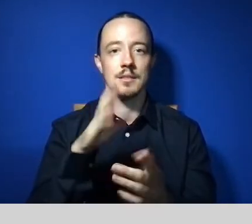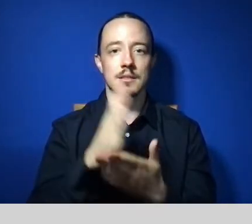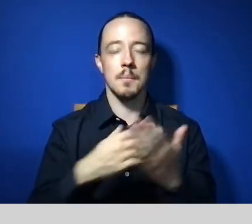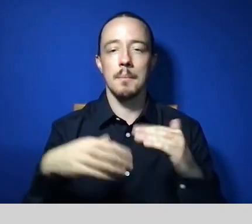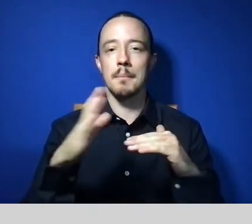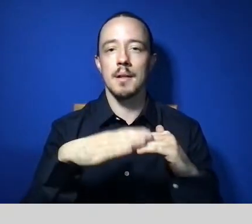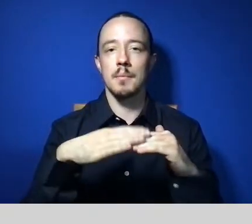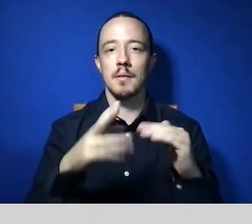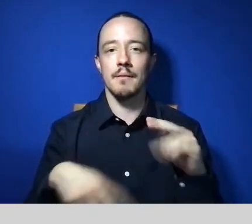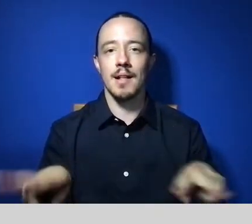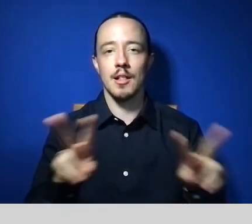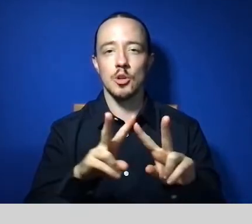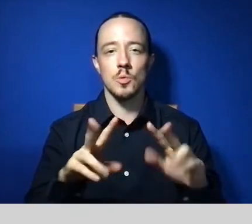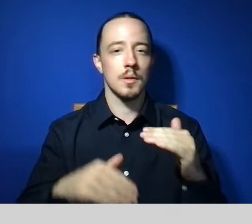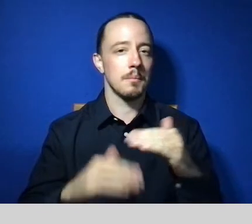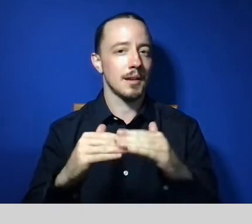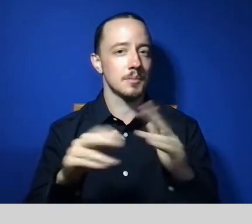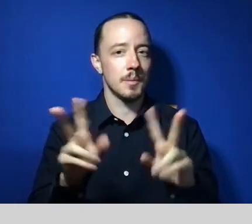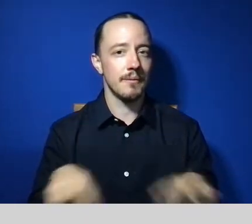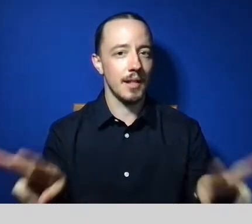them some min and max value score it.